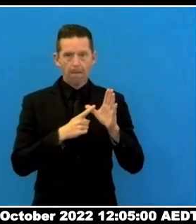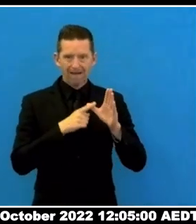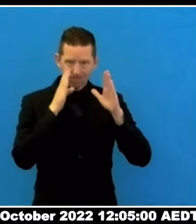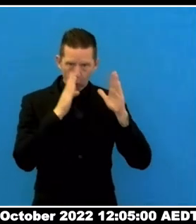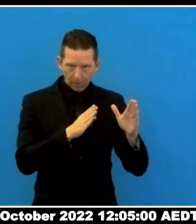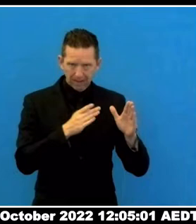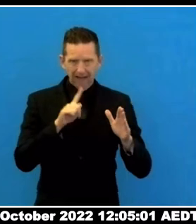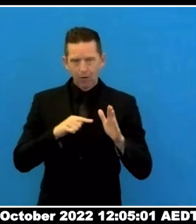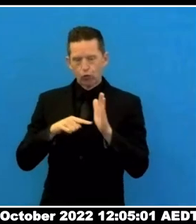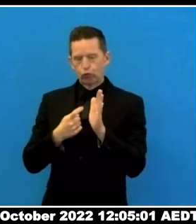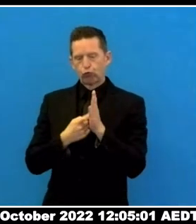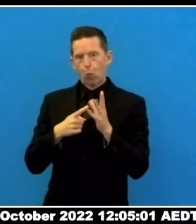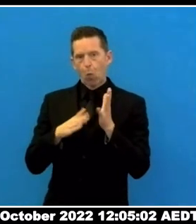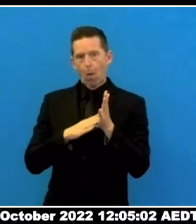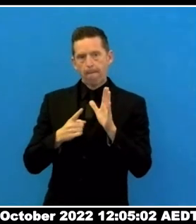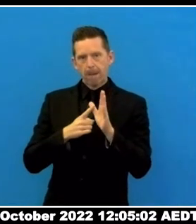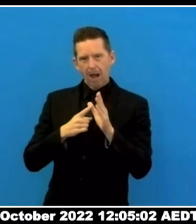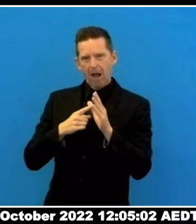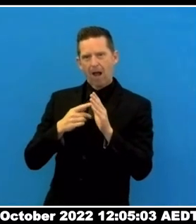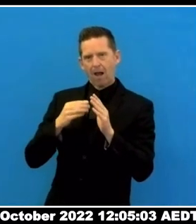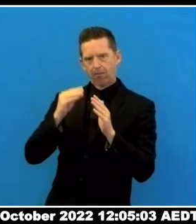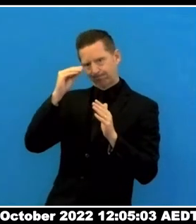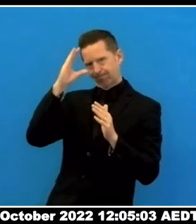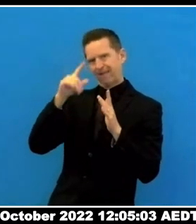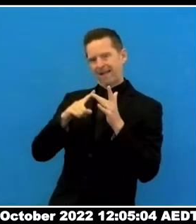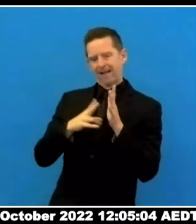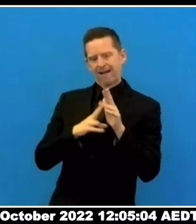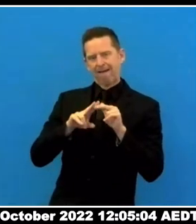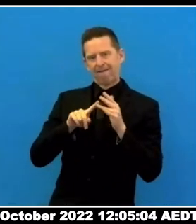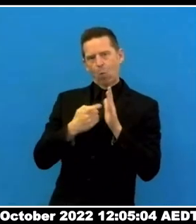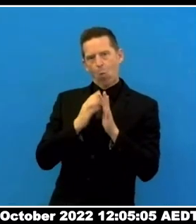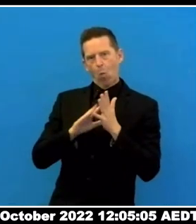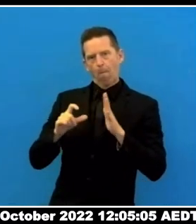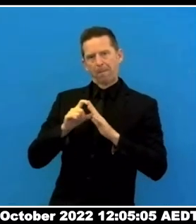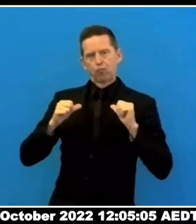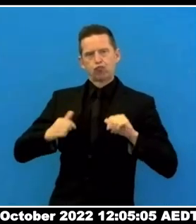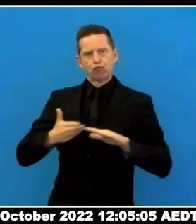and then we will turn to some of the specific issues and examples that have you provided in your statement.